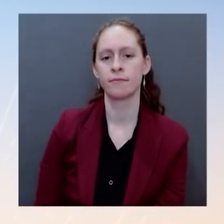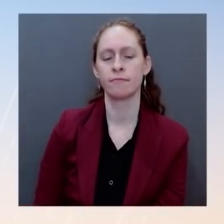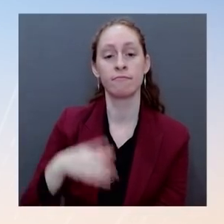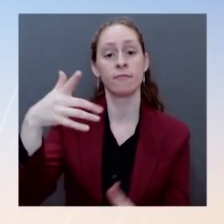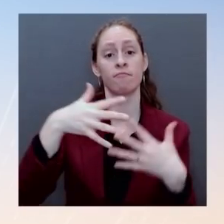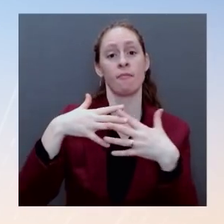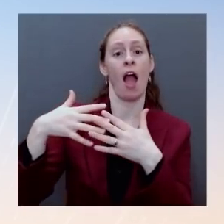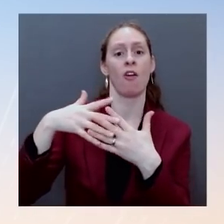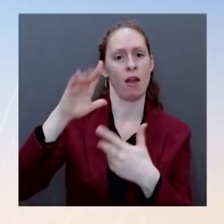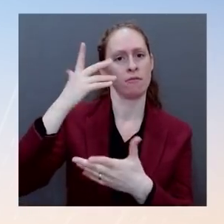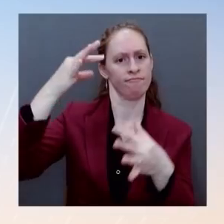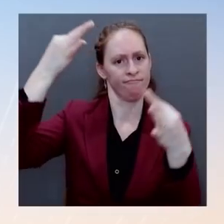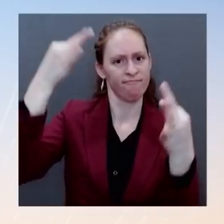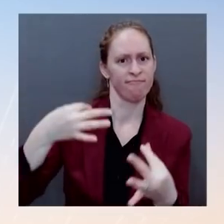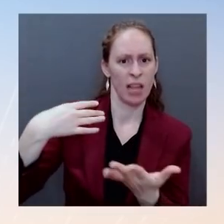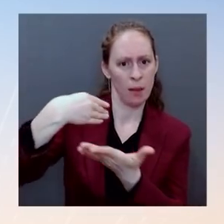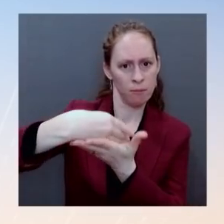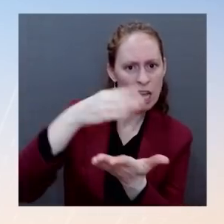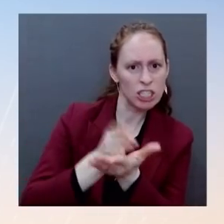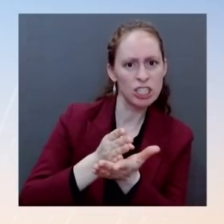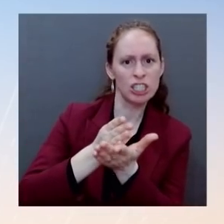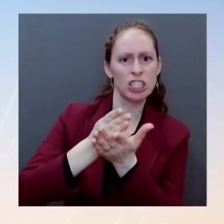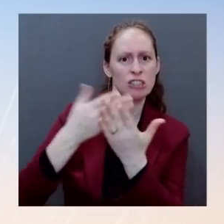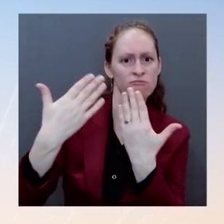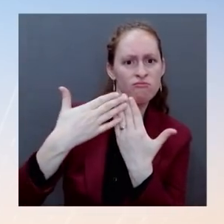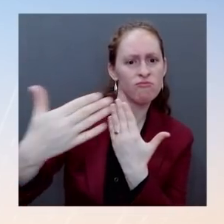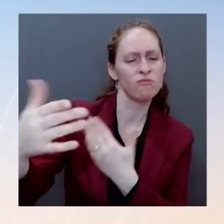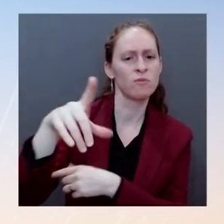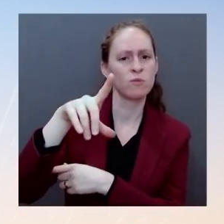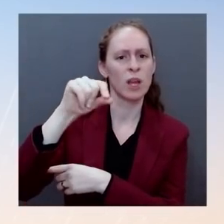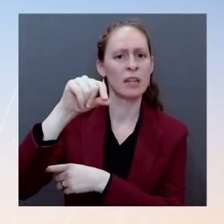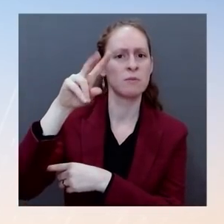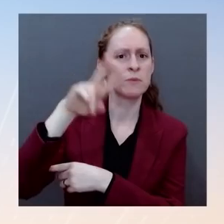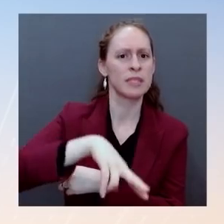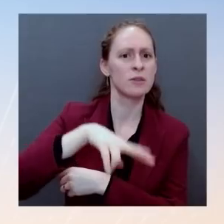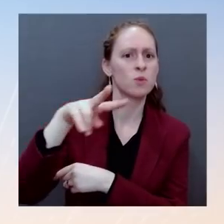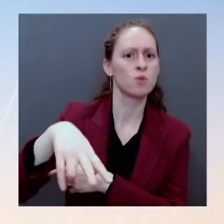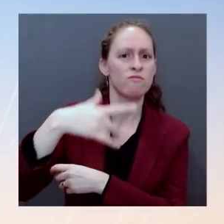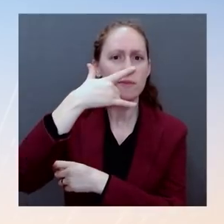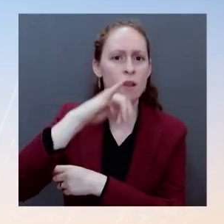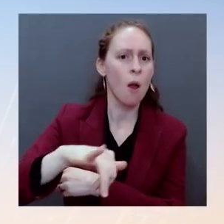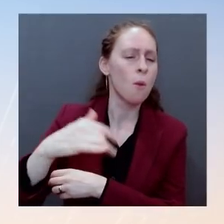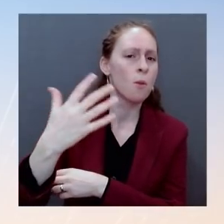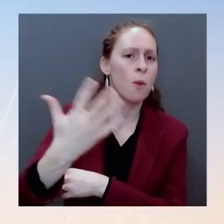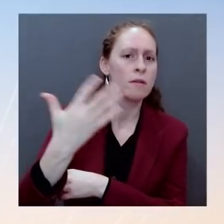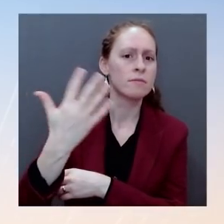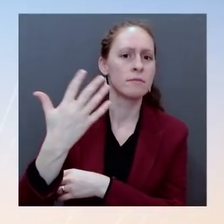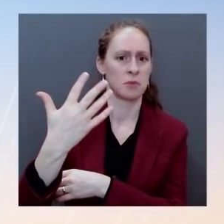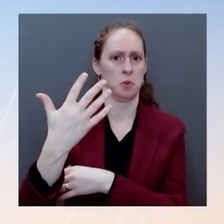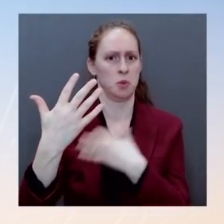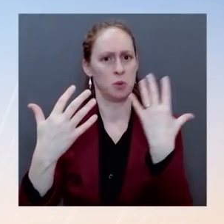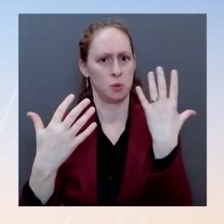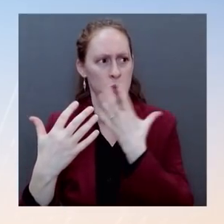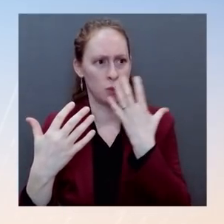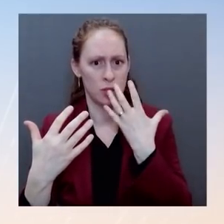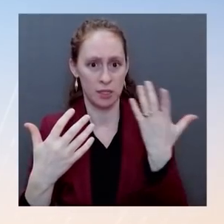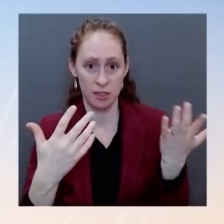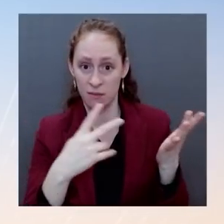How much longer should Americans expect that they'll be paying these inflated prices? Mr. Deese: So what I can say is that,